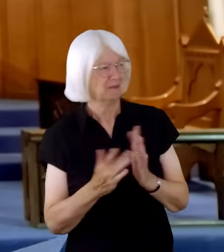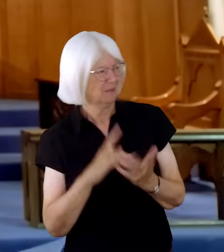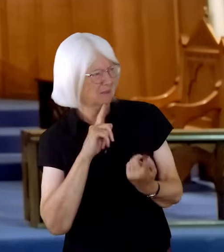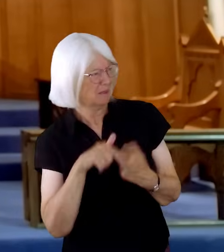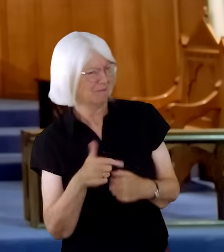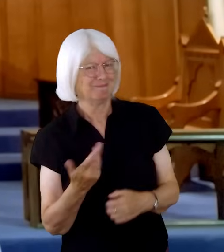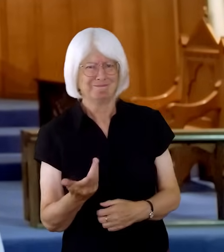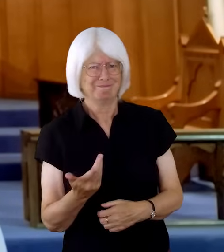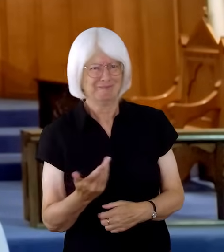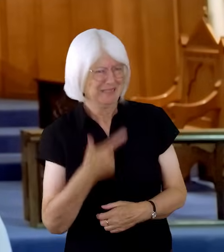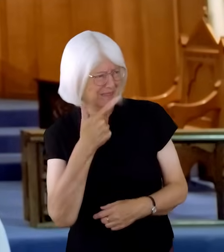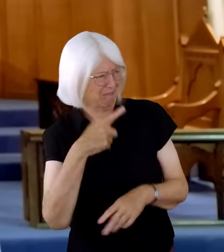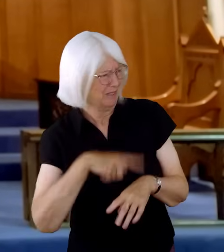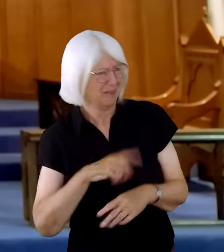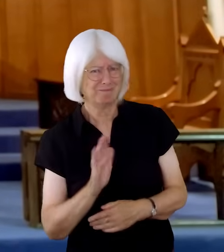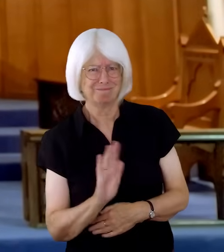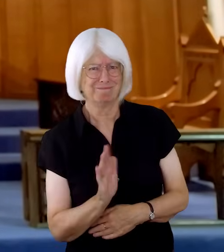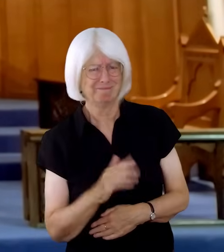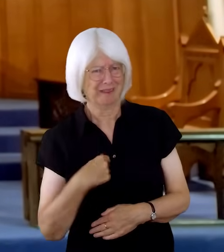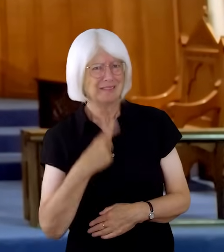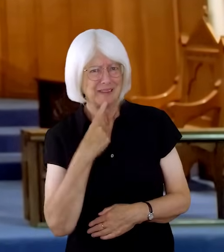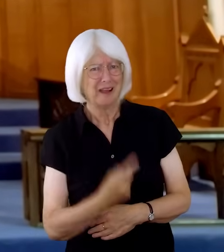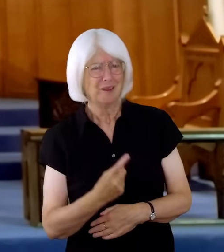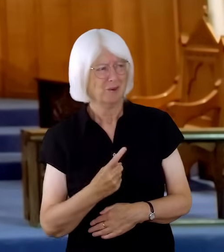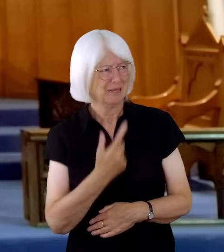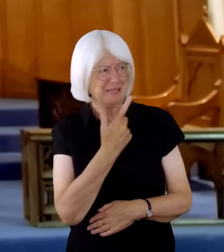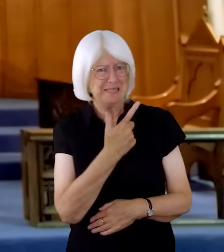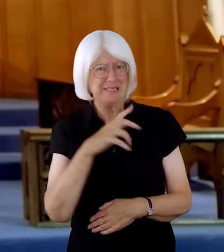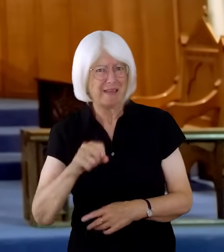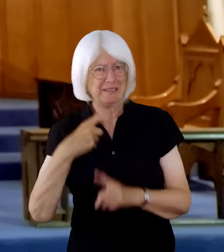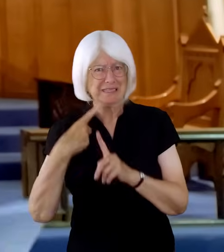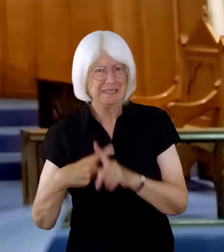Jesus said to him, not seven times, but I tell you 77 times.